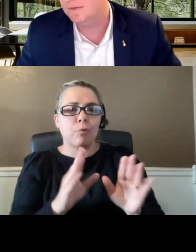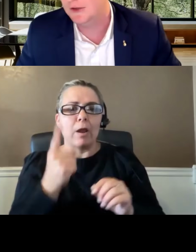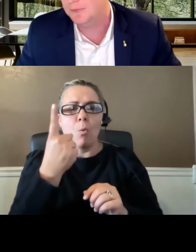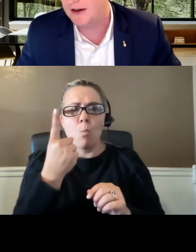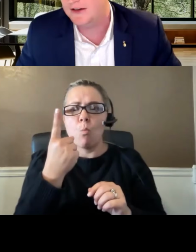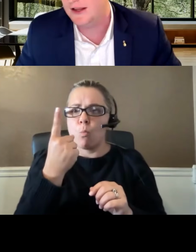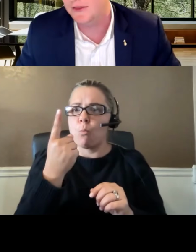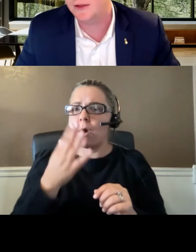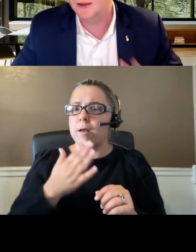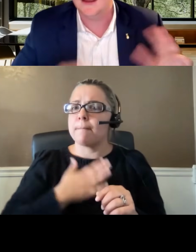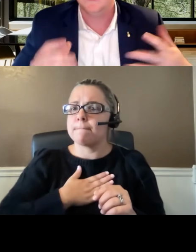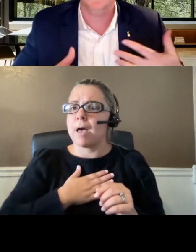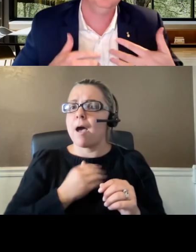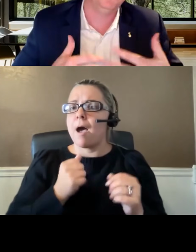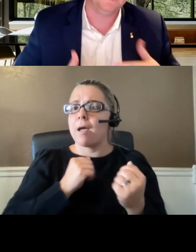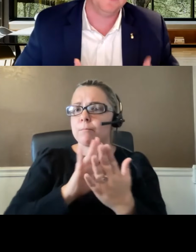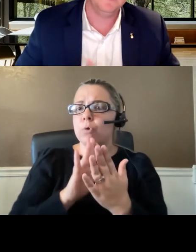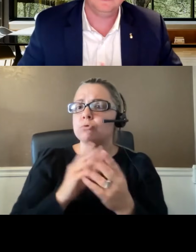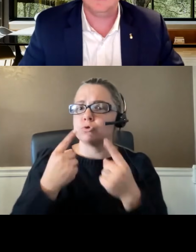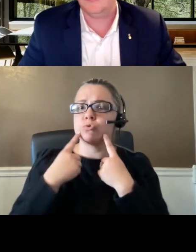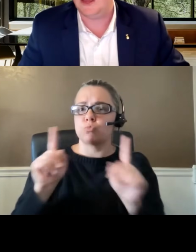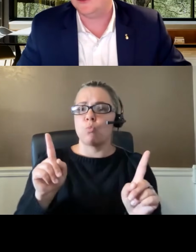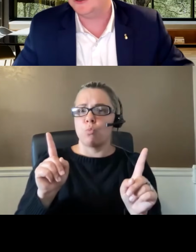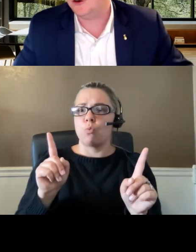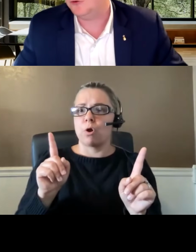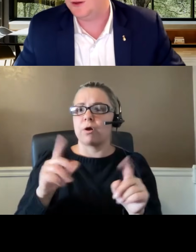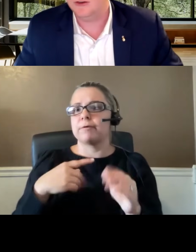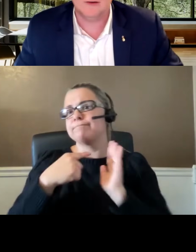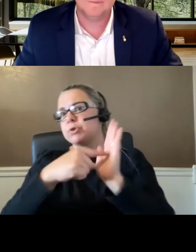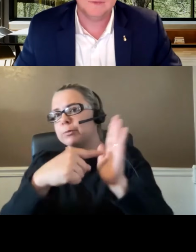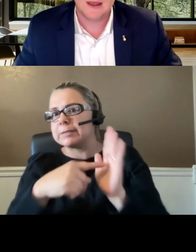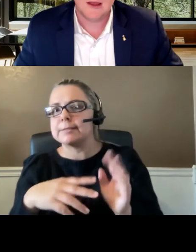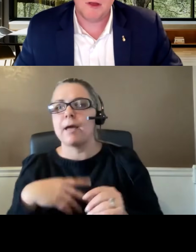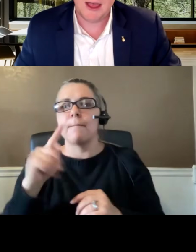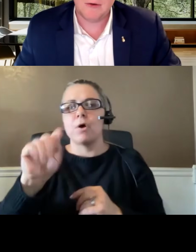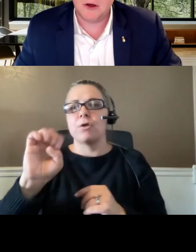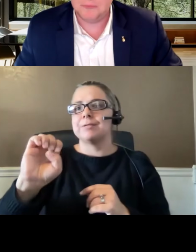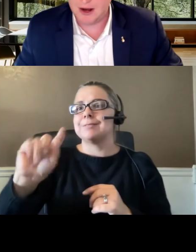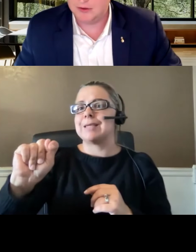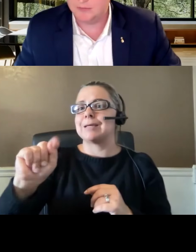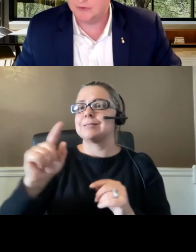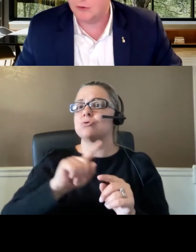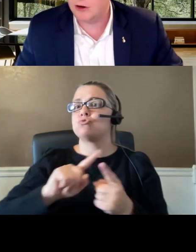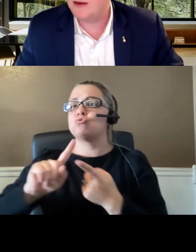this criterion, the you know, for example text alternative to an image, without known problems or